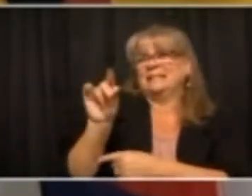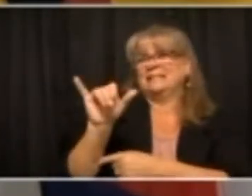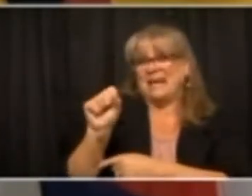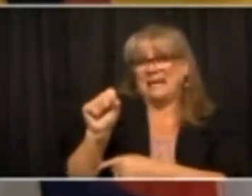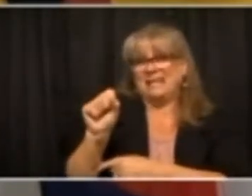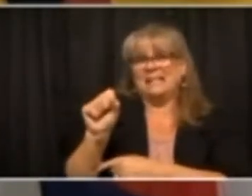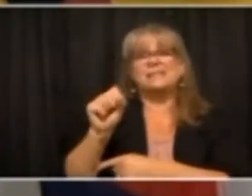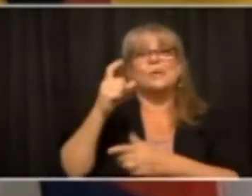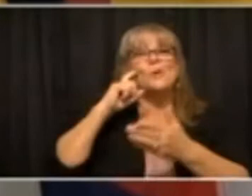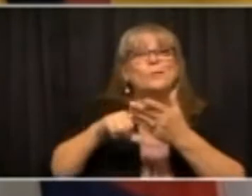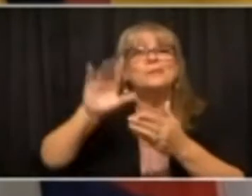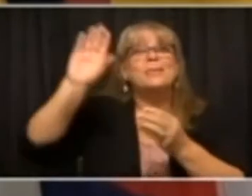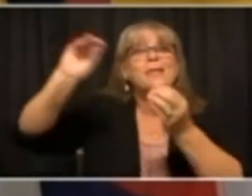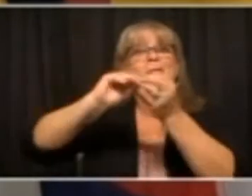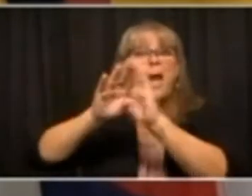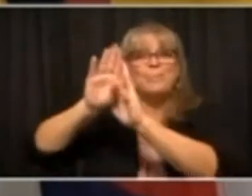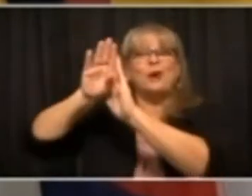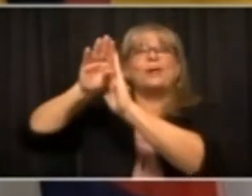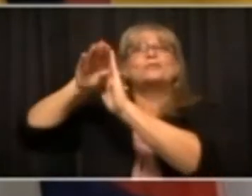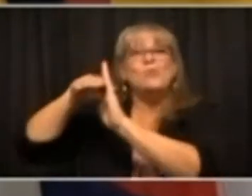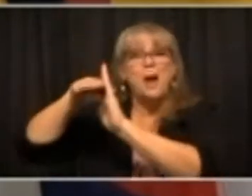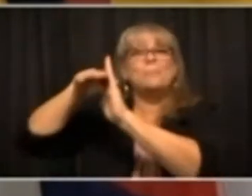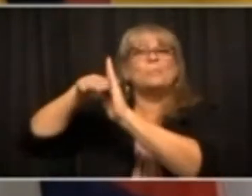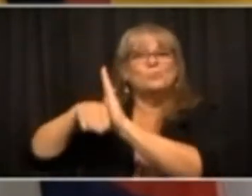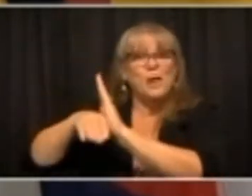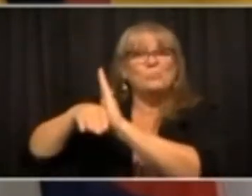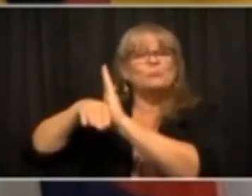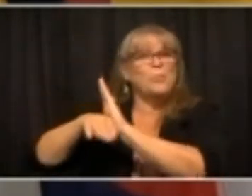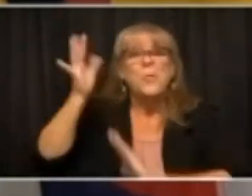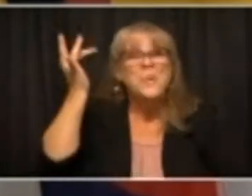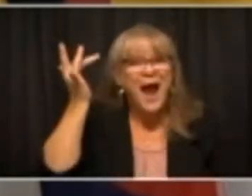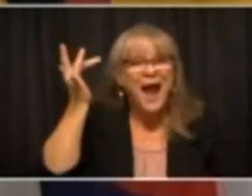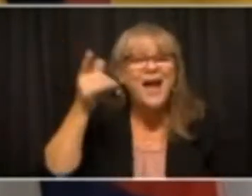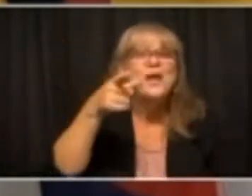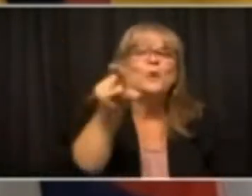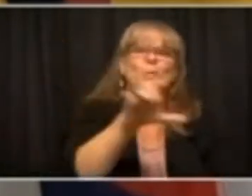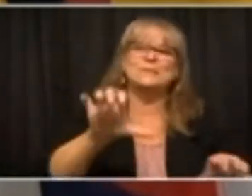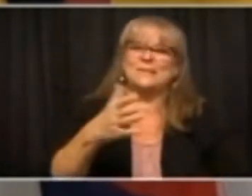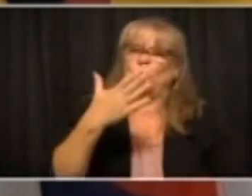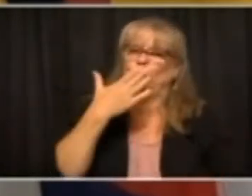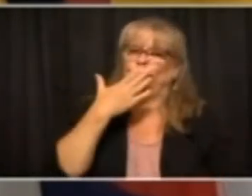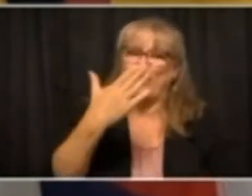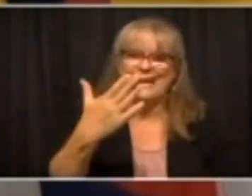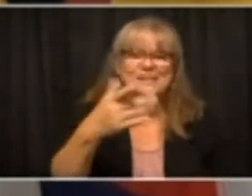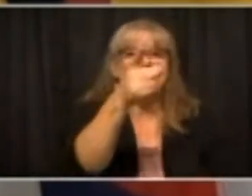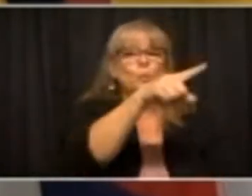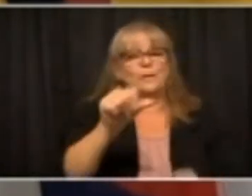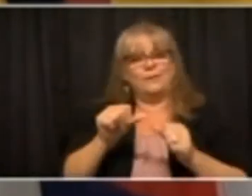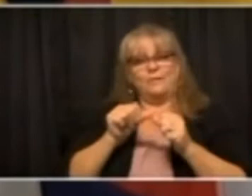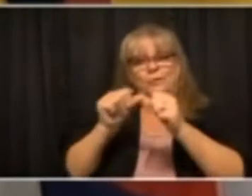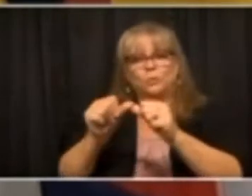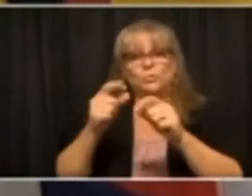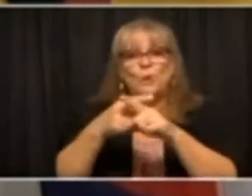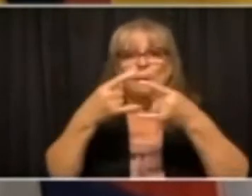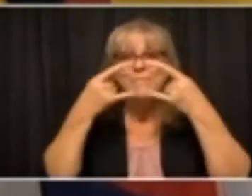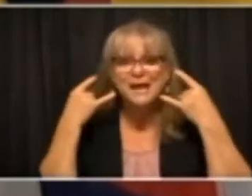wearing masks here they're social distancing avoiding large groups and parties and that's not the easiest thing in the